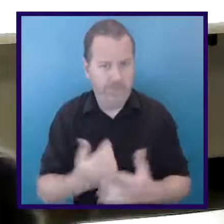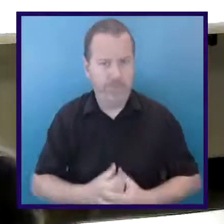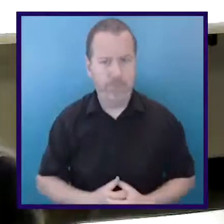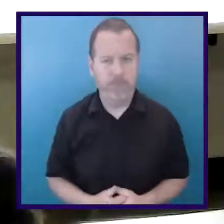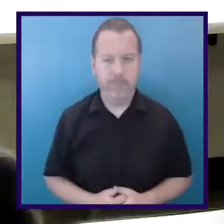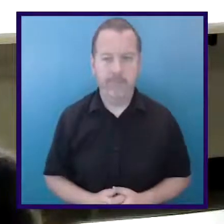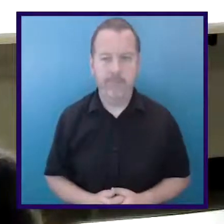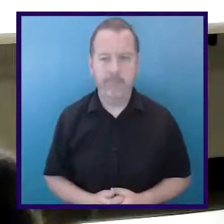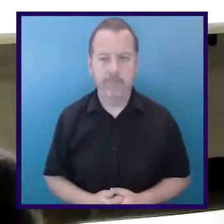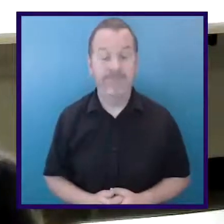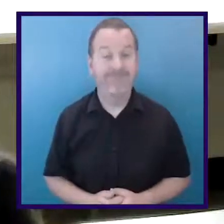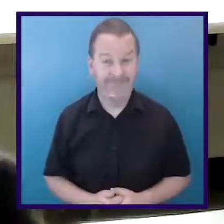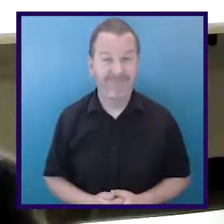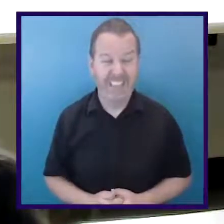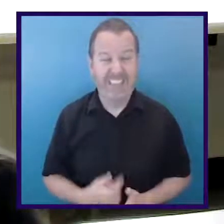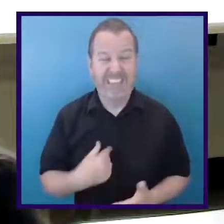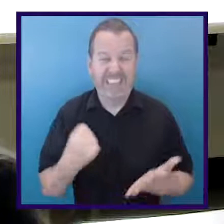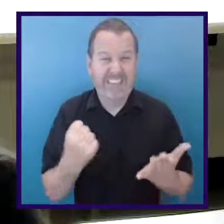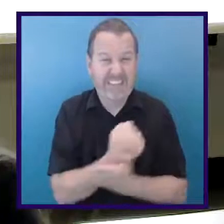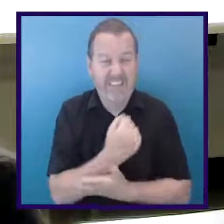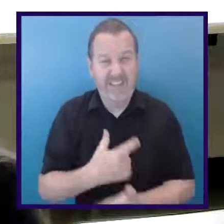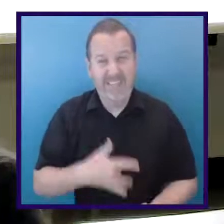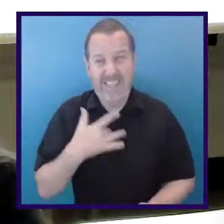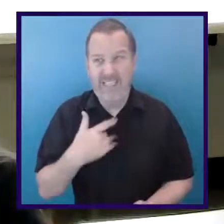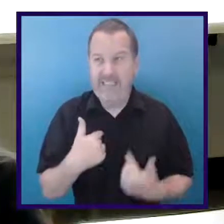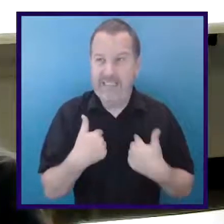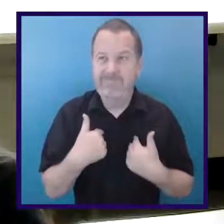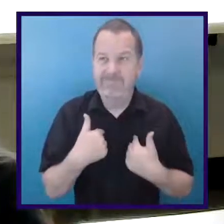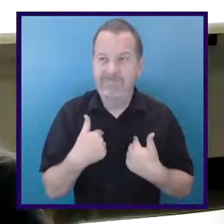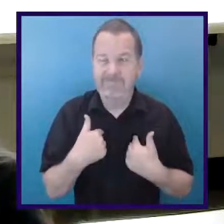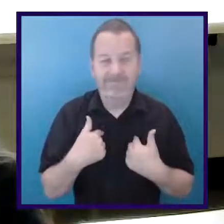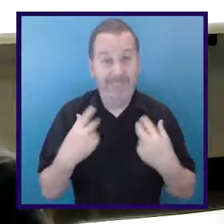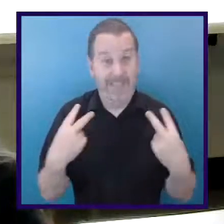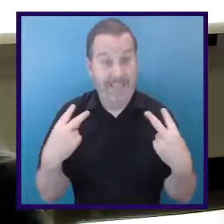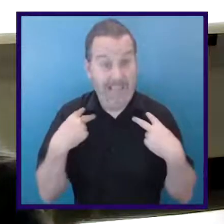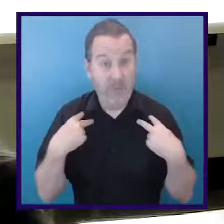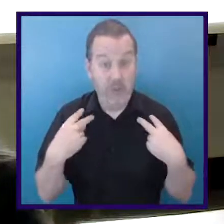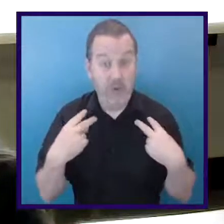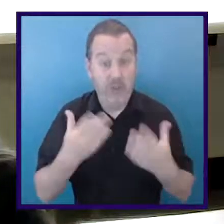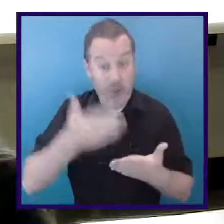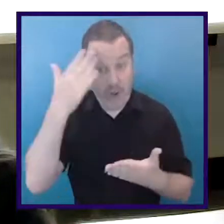Well, unfortunately I feel as though languages has become more difficult with COVID-19.